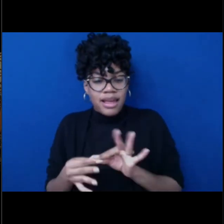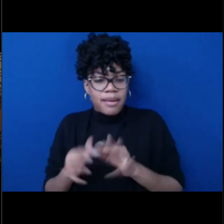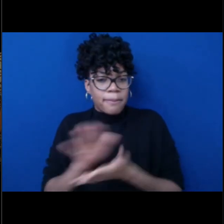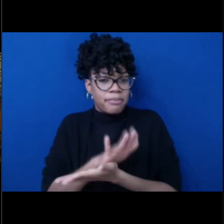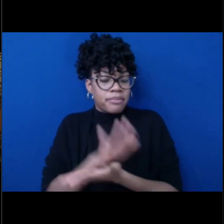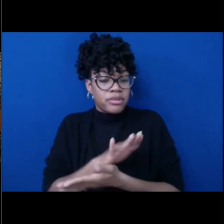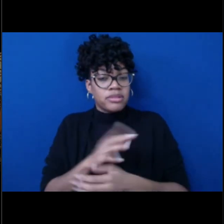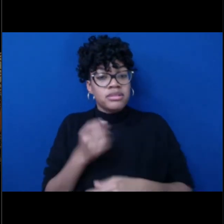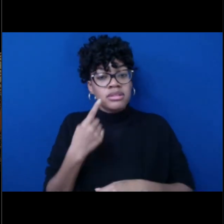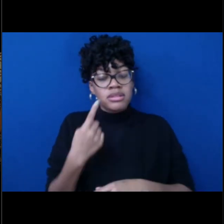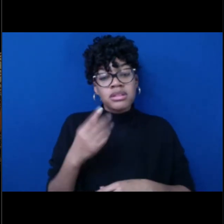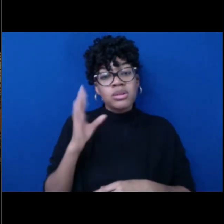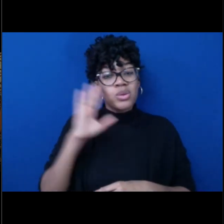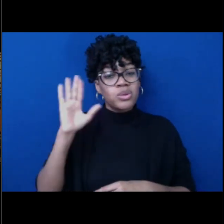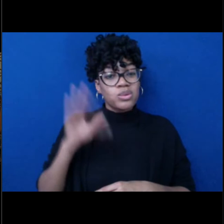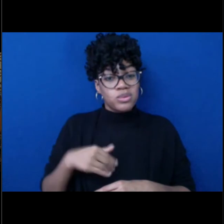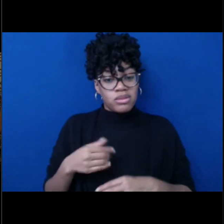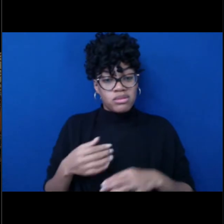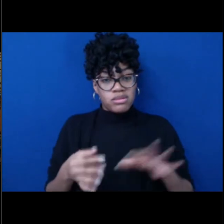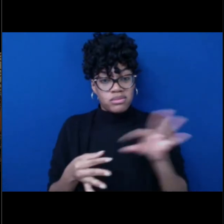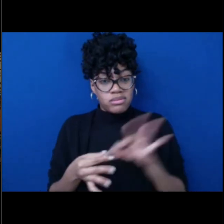They help each other out just like an 'ohana.